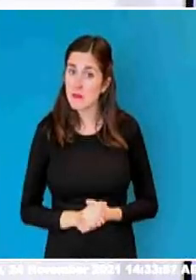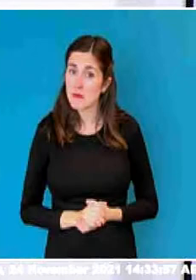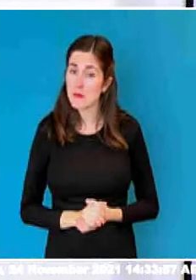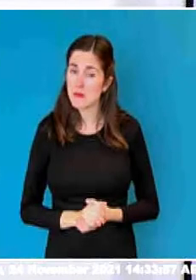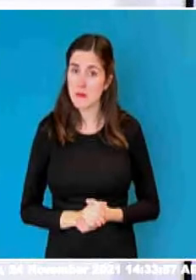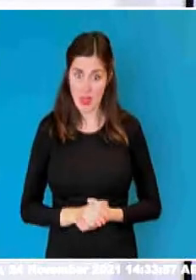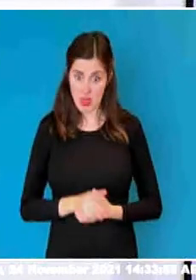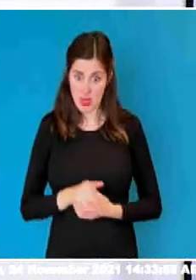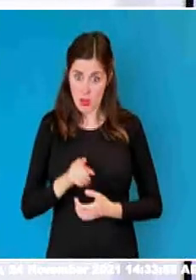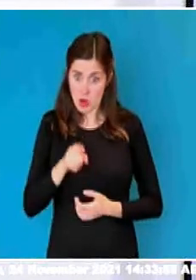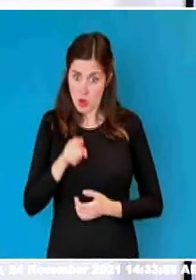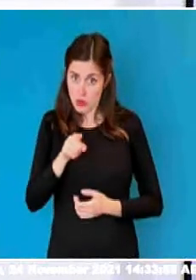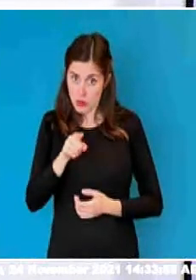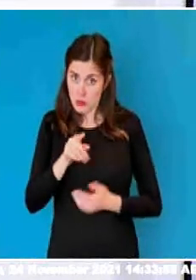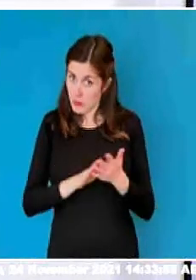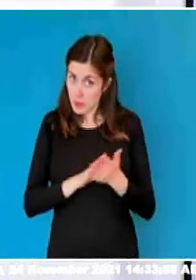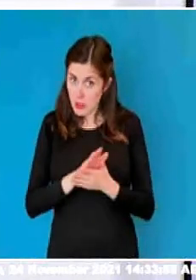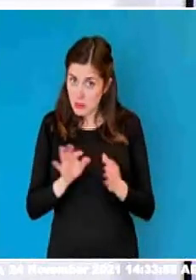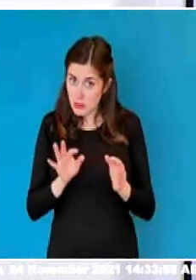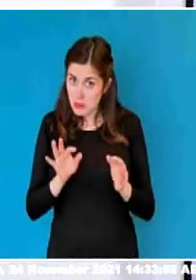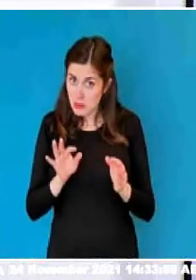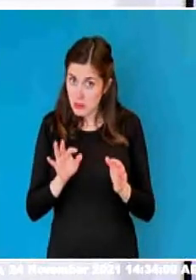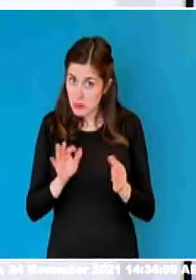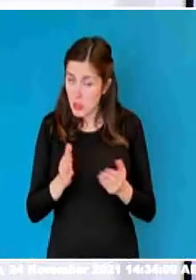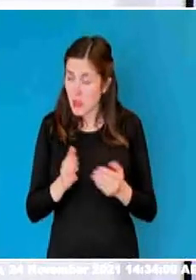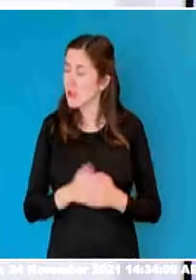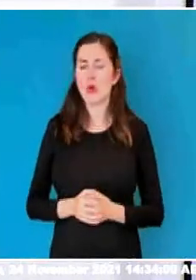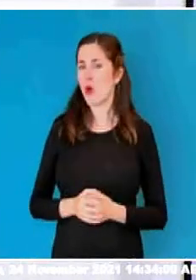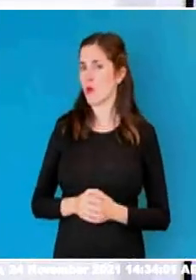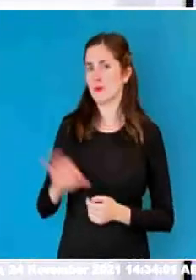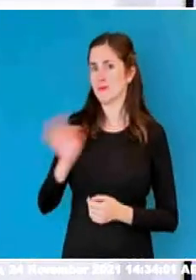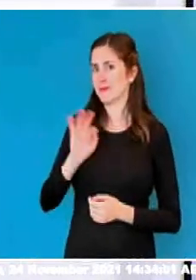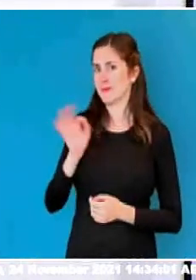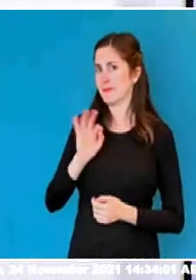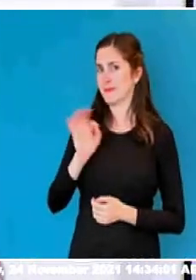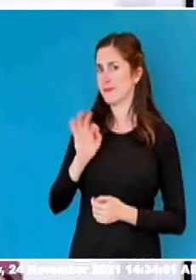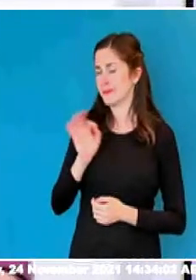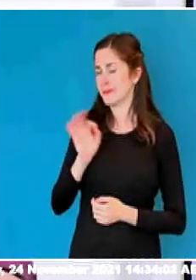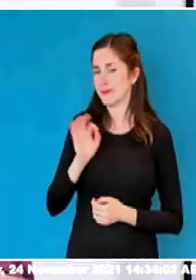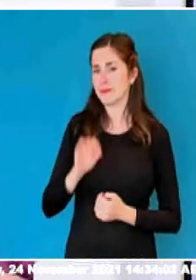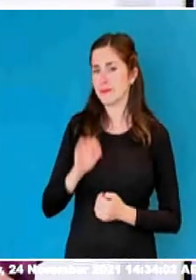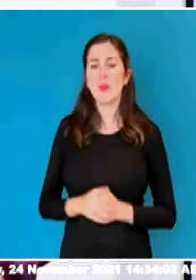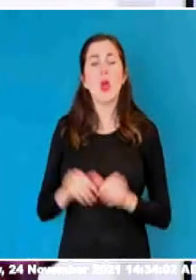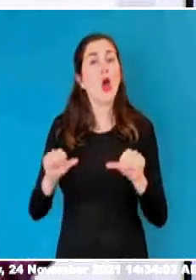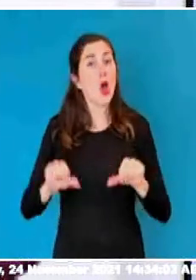You're not saying that, are you? I'm not saying that. Thank you for that clarification.